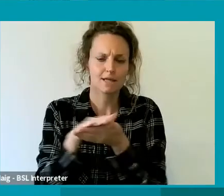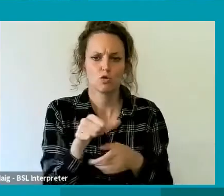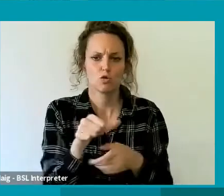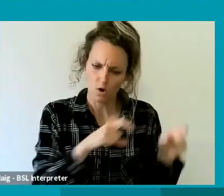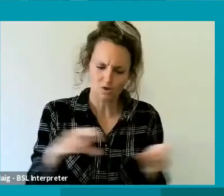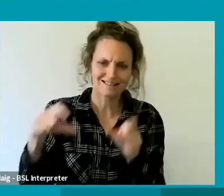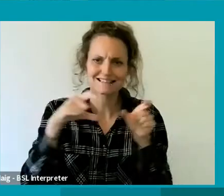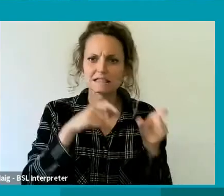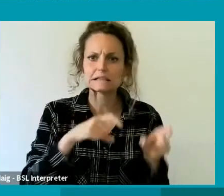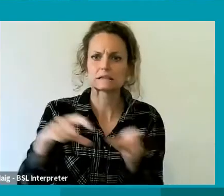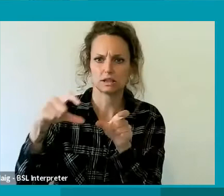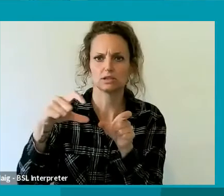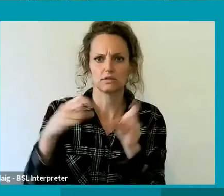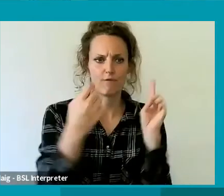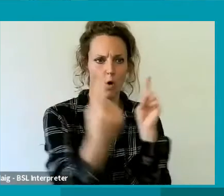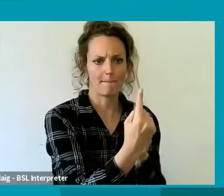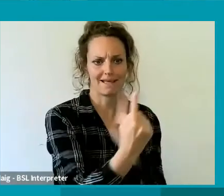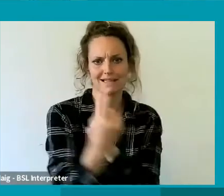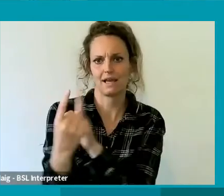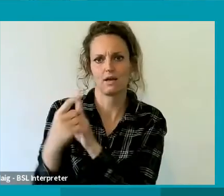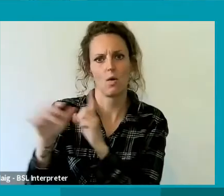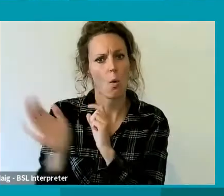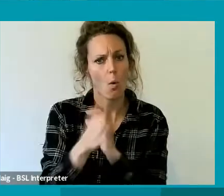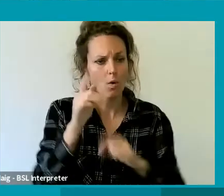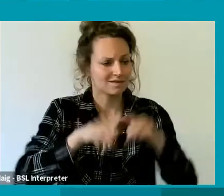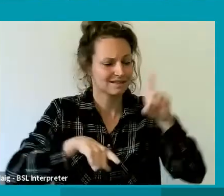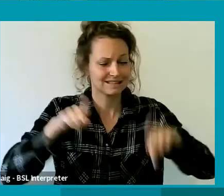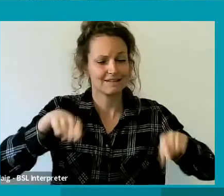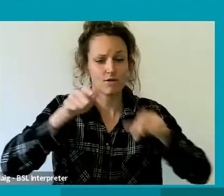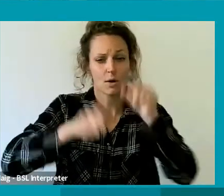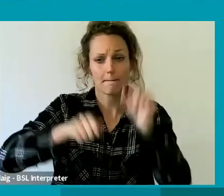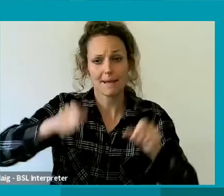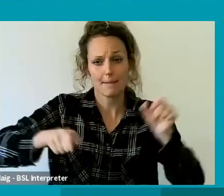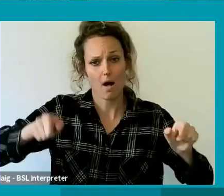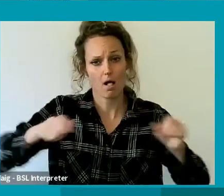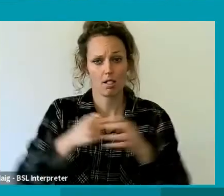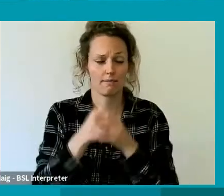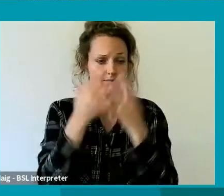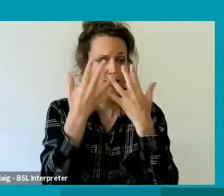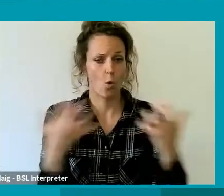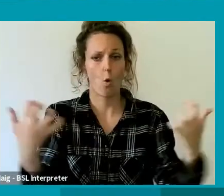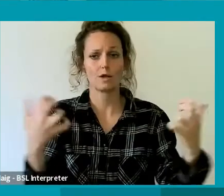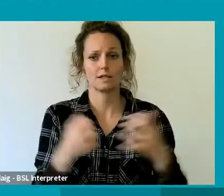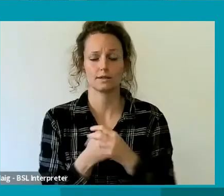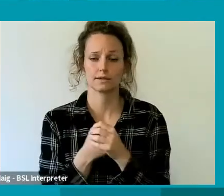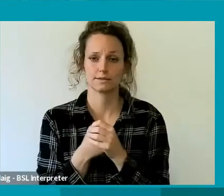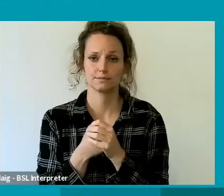because this will also allow you to open up lots of possibilities and opportunities with regards to